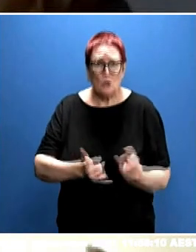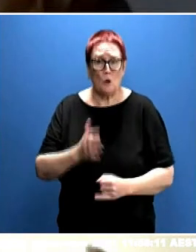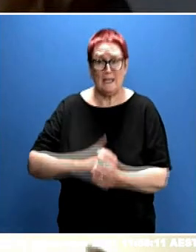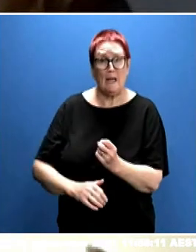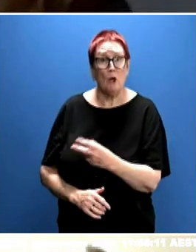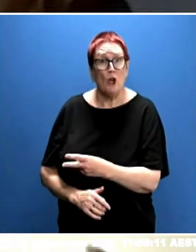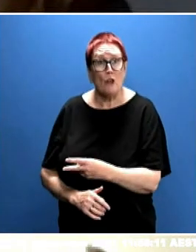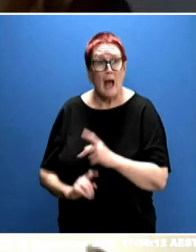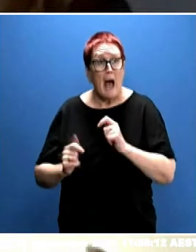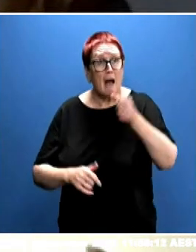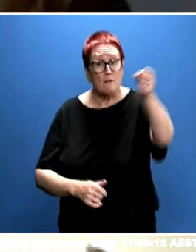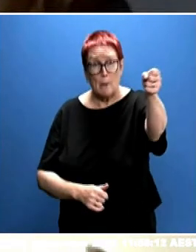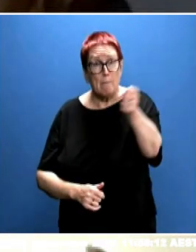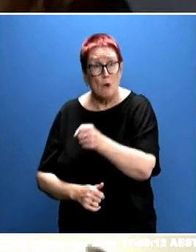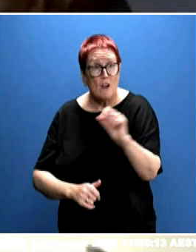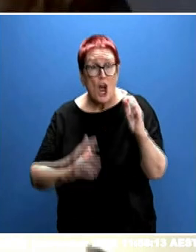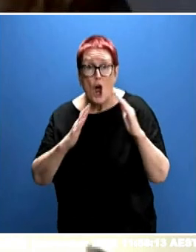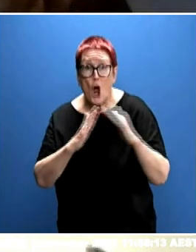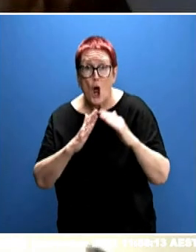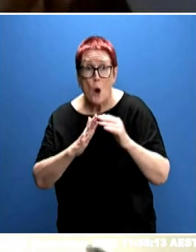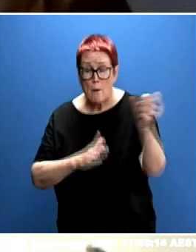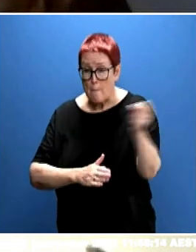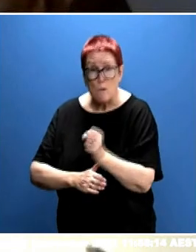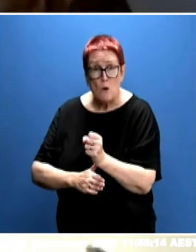since being in Perth being removed from her community in Kununurra.